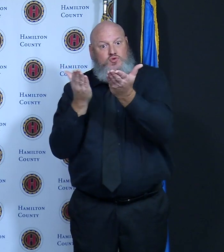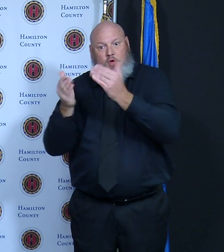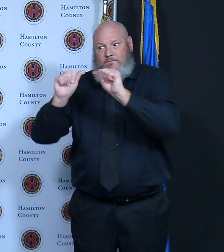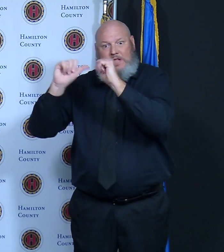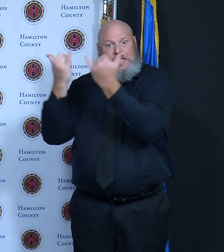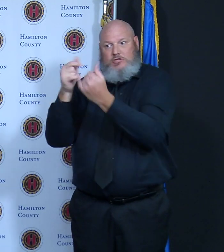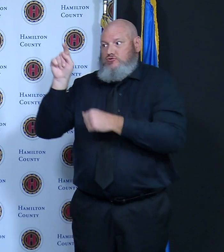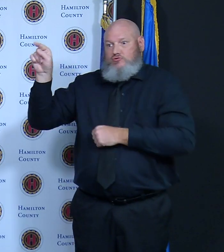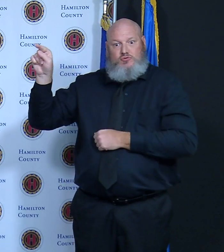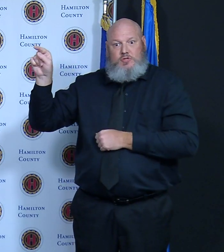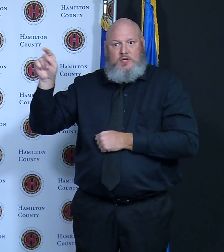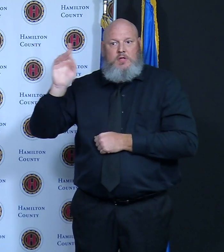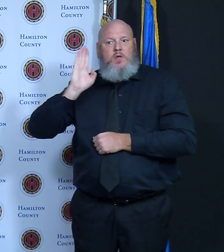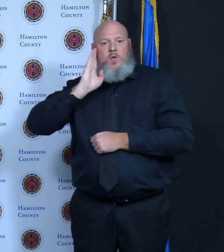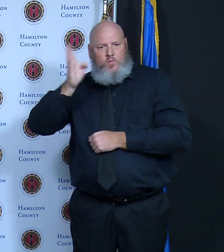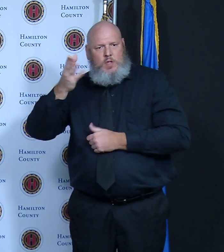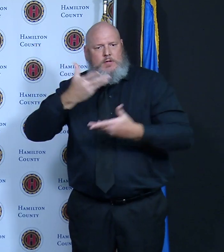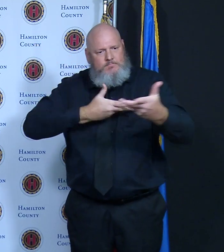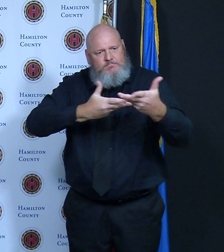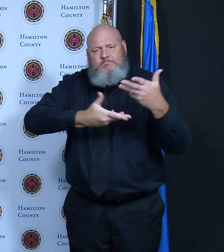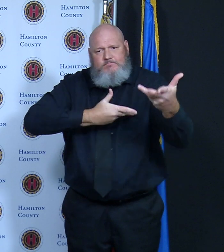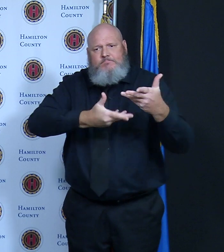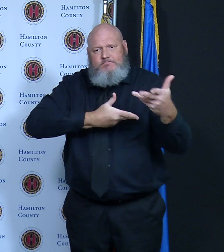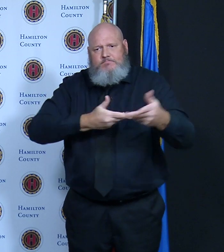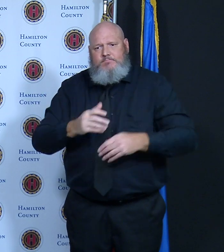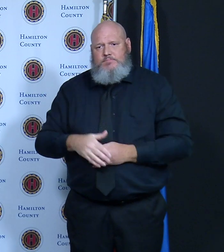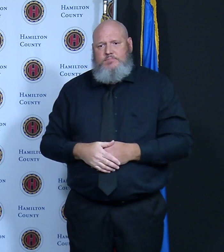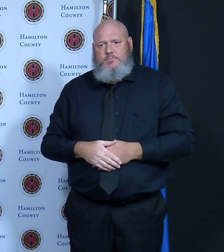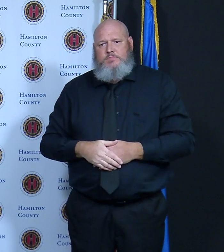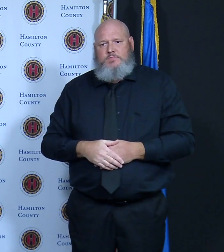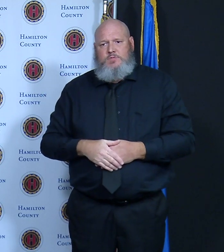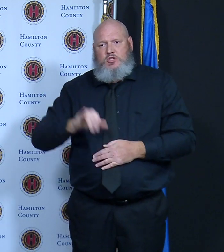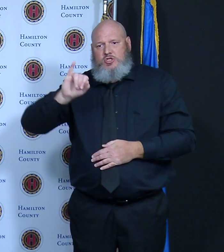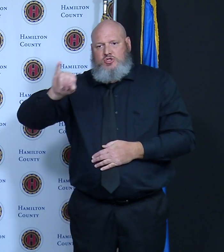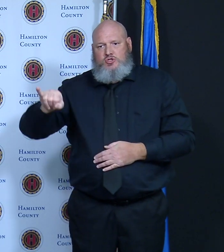they will do their best to make it available to you one other thing is that